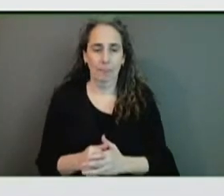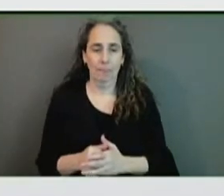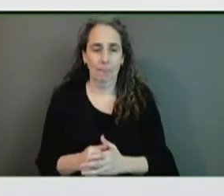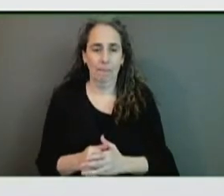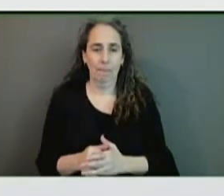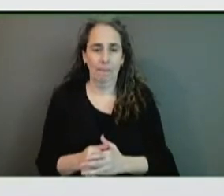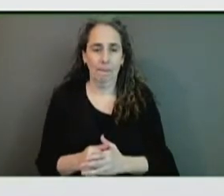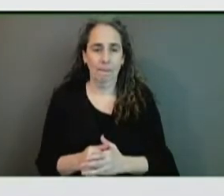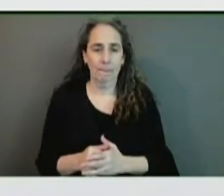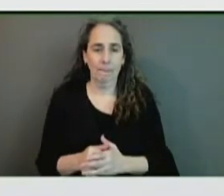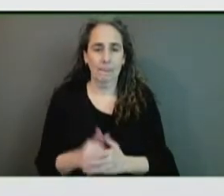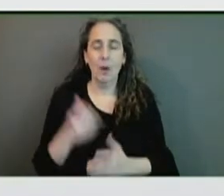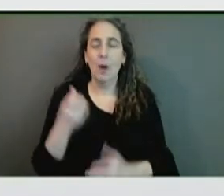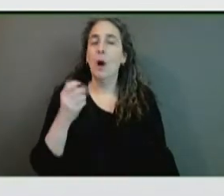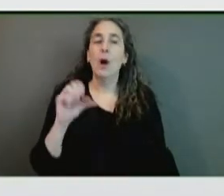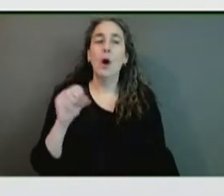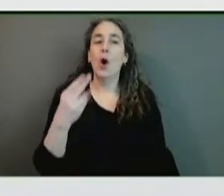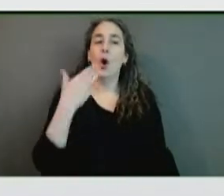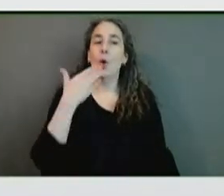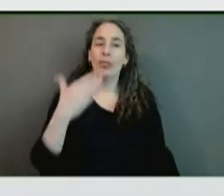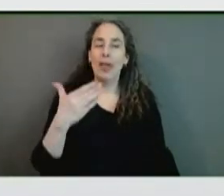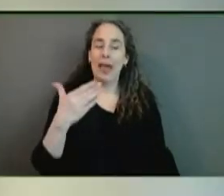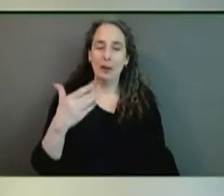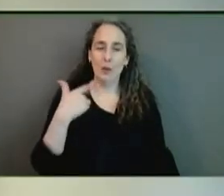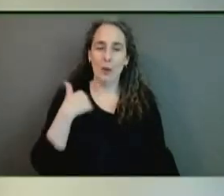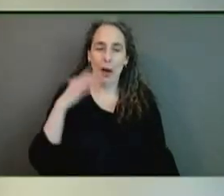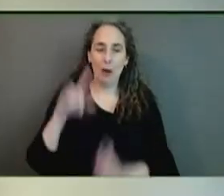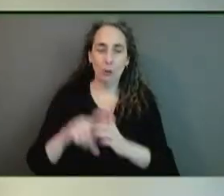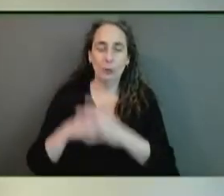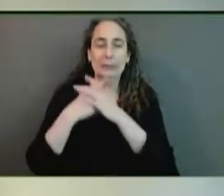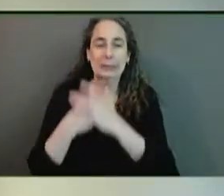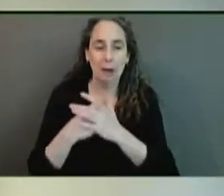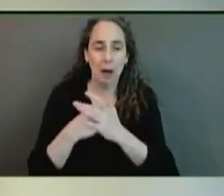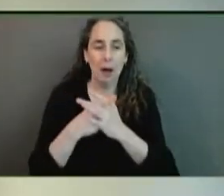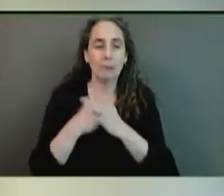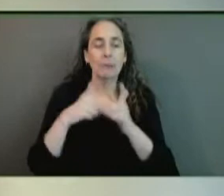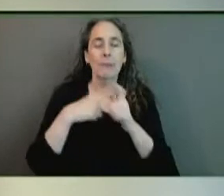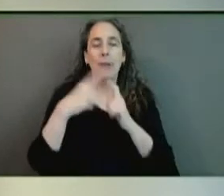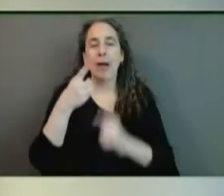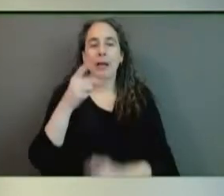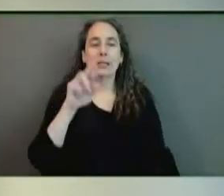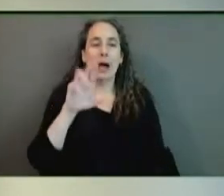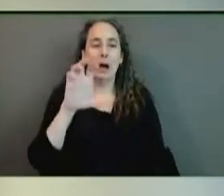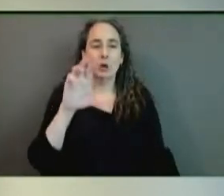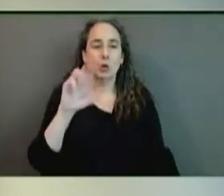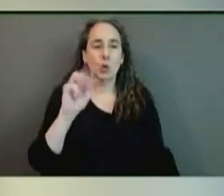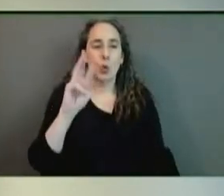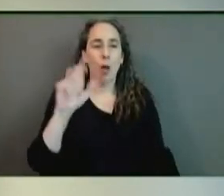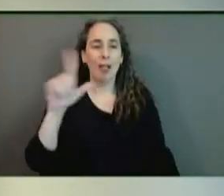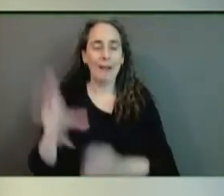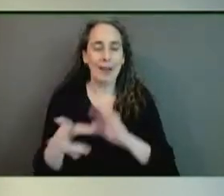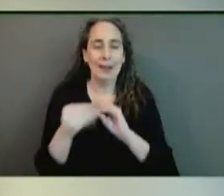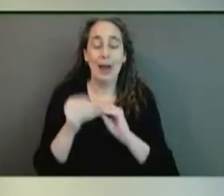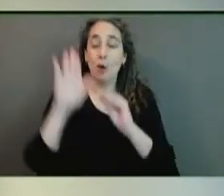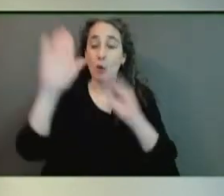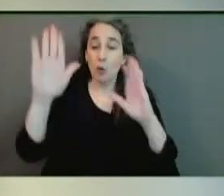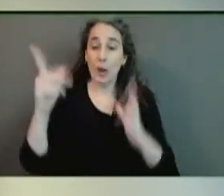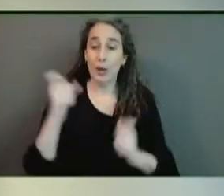needs to be. So thank you, Errol